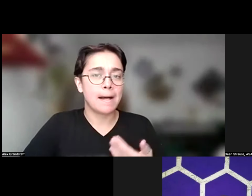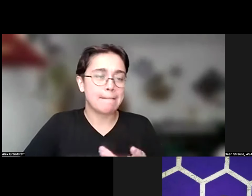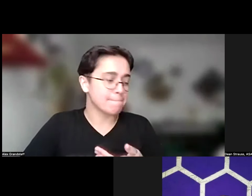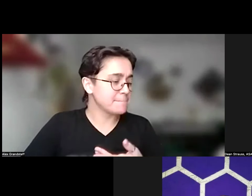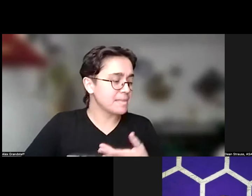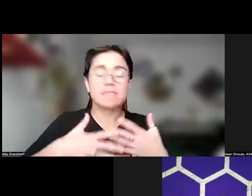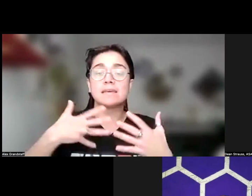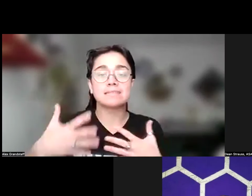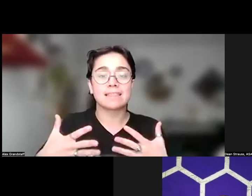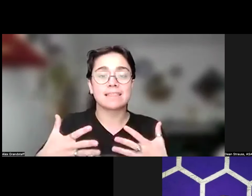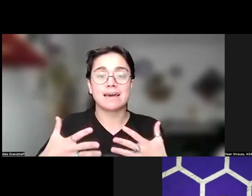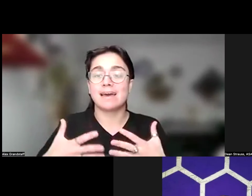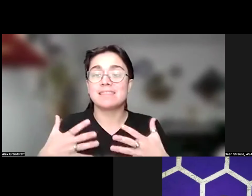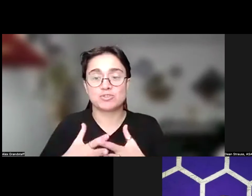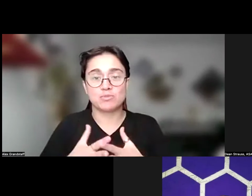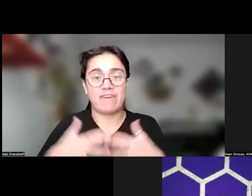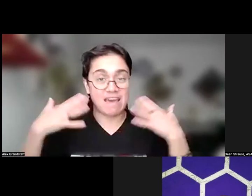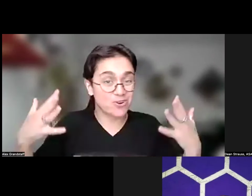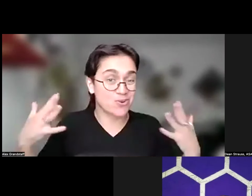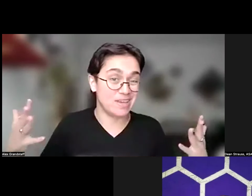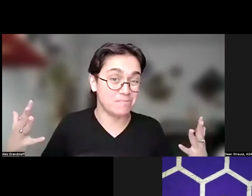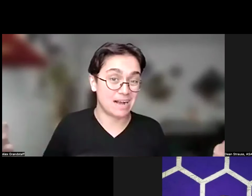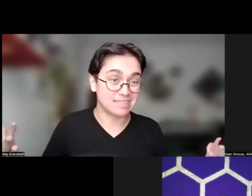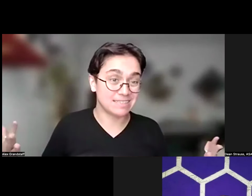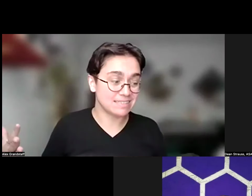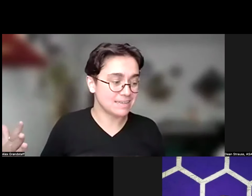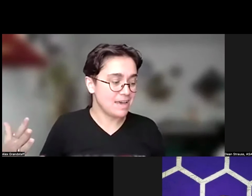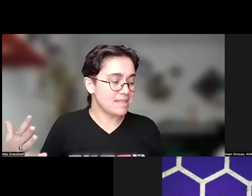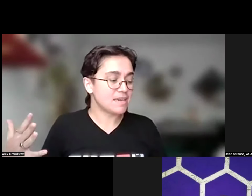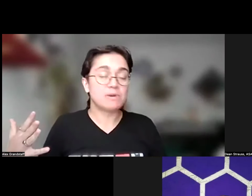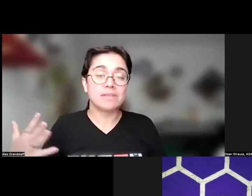You can say "I don't know who lives here. I don't know my neighbors name